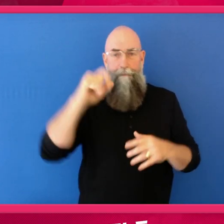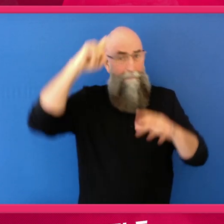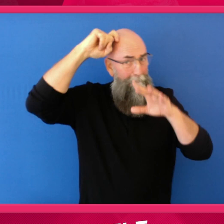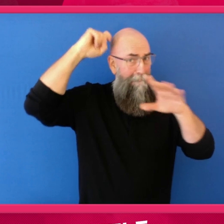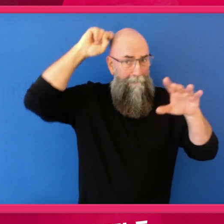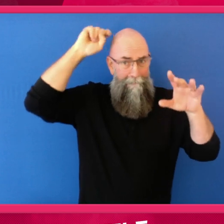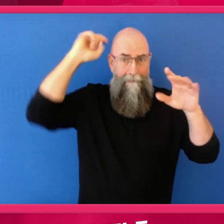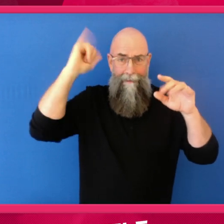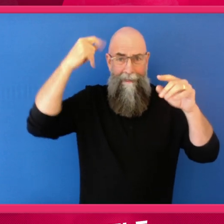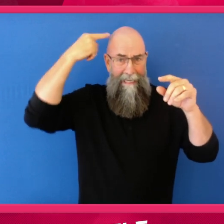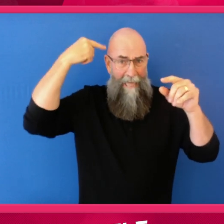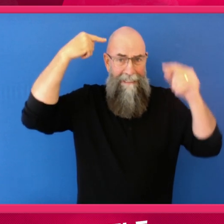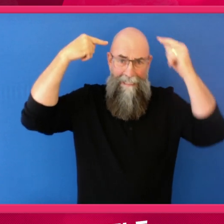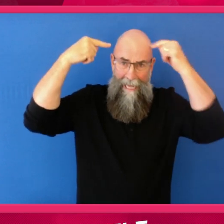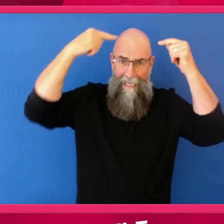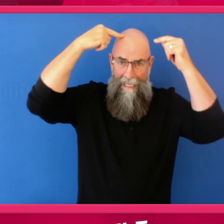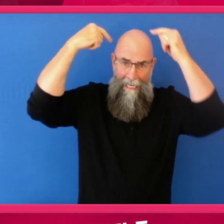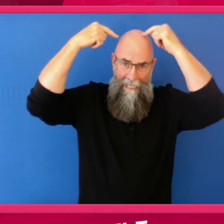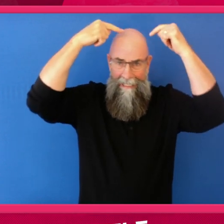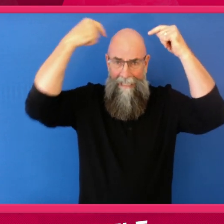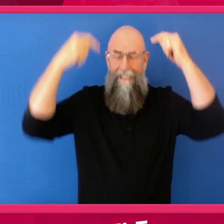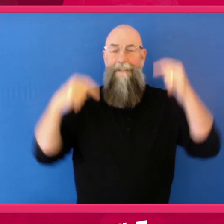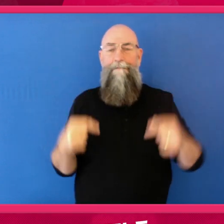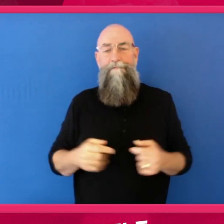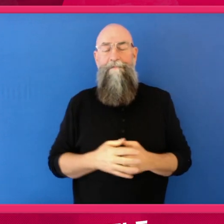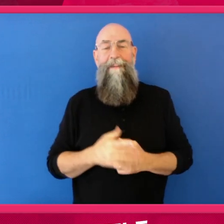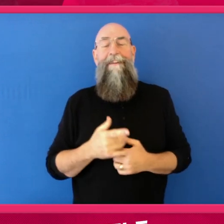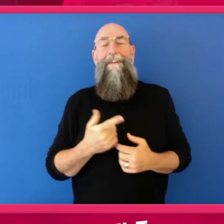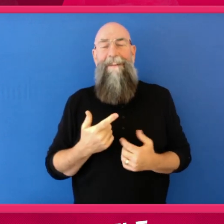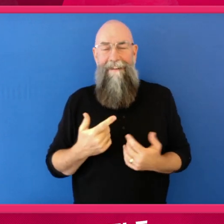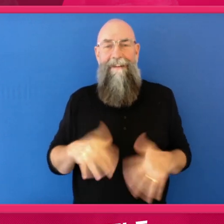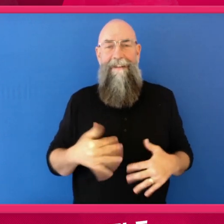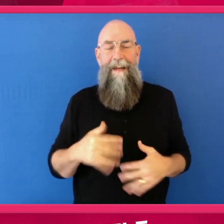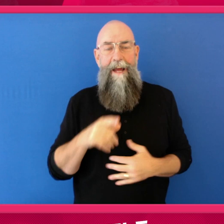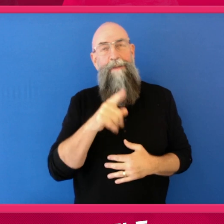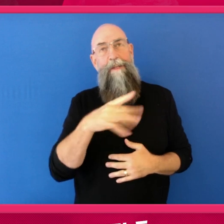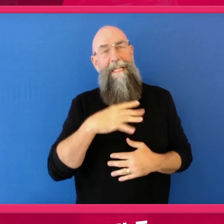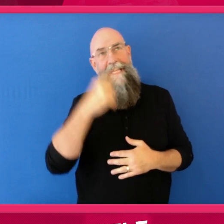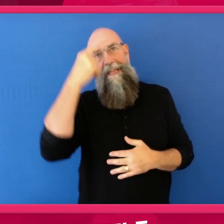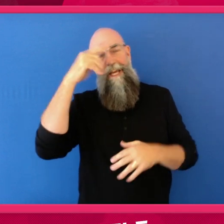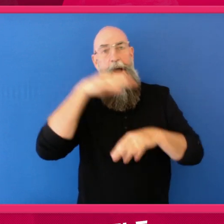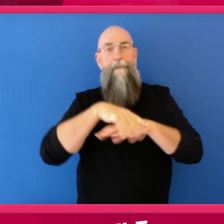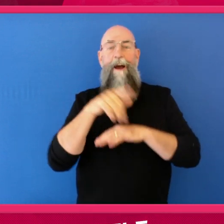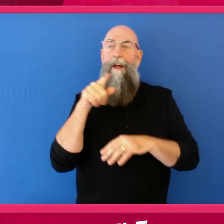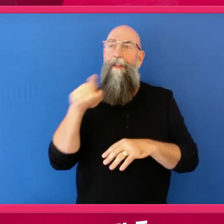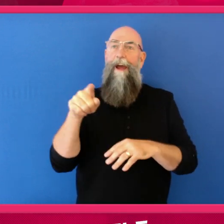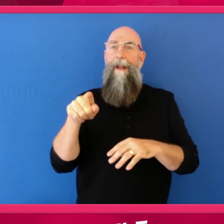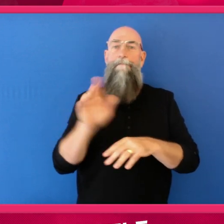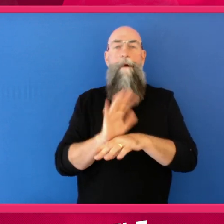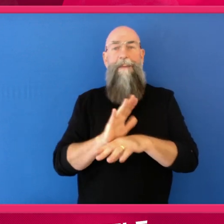everywhere. Georgie Tunny: I'm picturing that moment from The Hangover where Alan says that 'we're the three best friends that anyone could have'